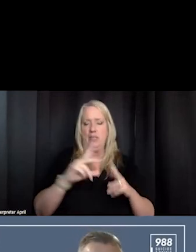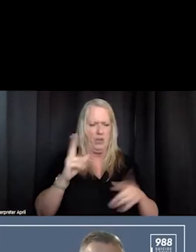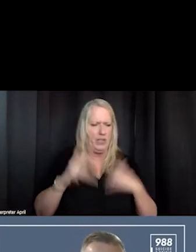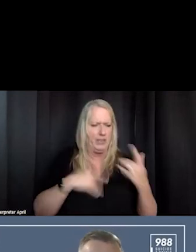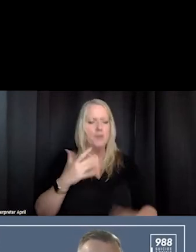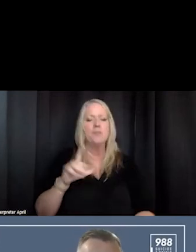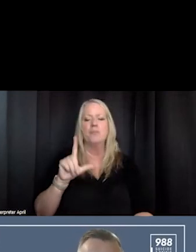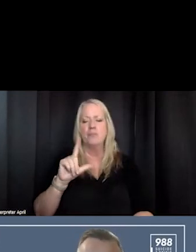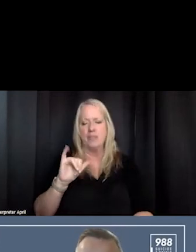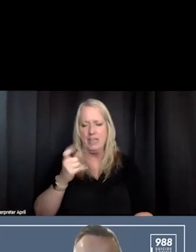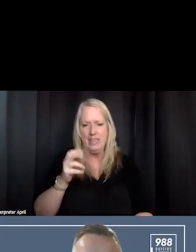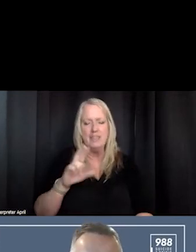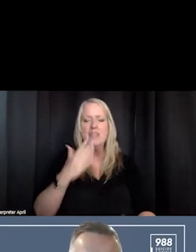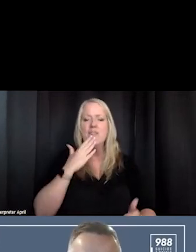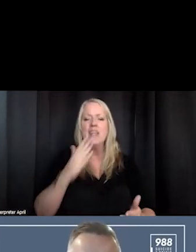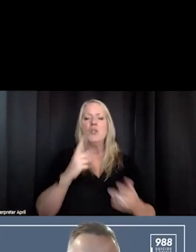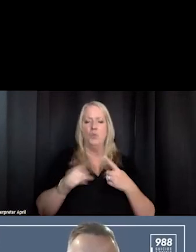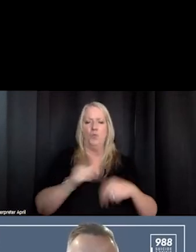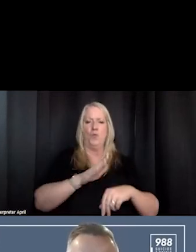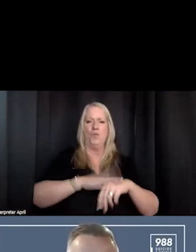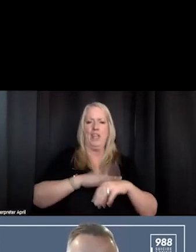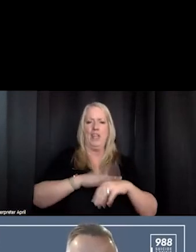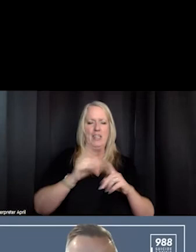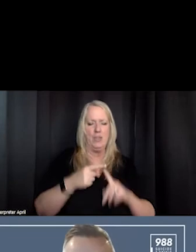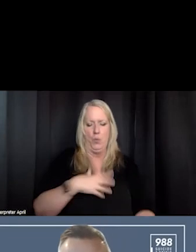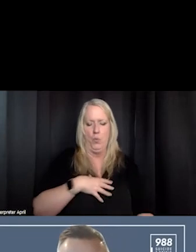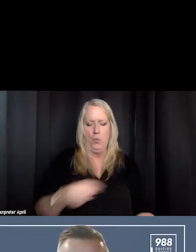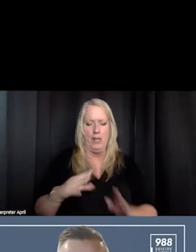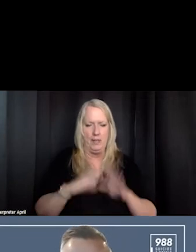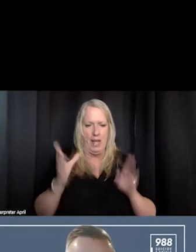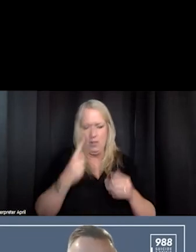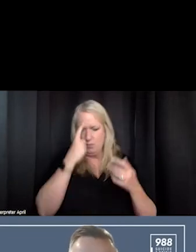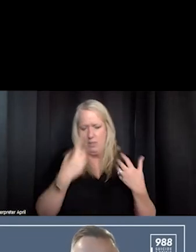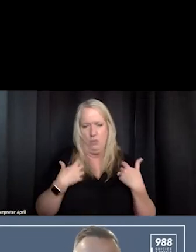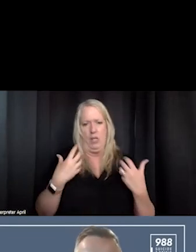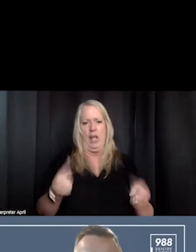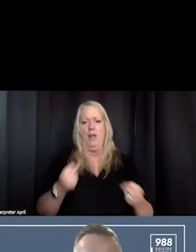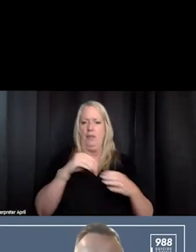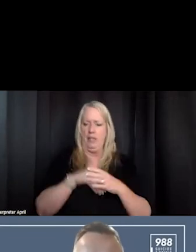YOU FOR, FOR FLAGGING THE WHITE HOUSE MENTAL HEALTH EVENT IN THE PROMOTION. AROUND YOUTH,